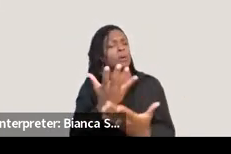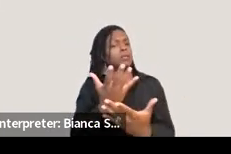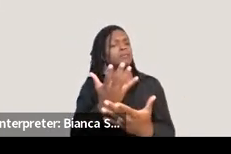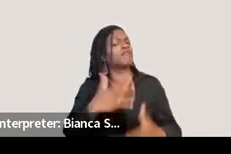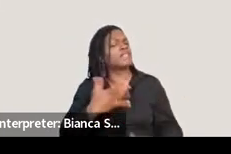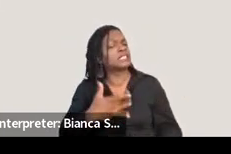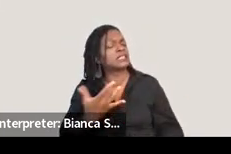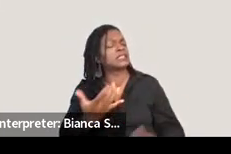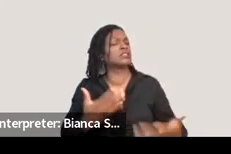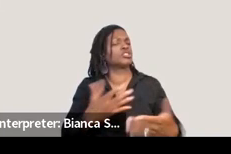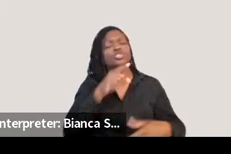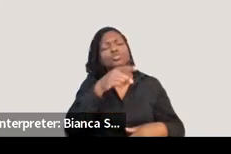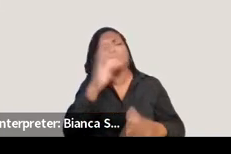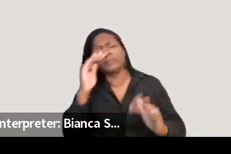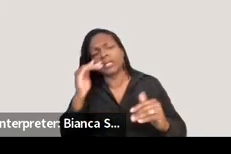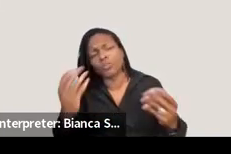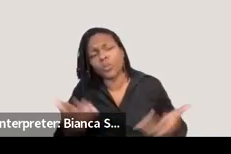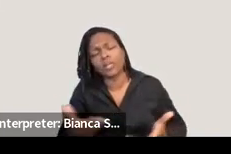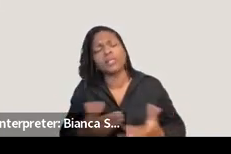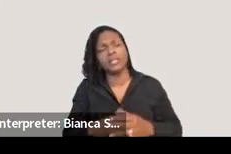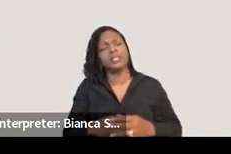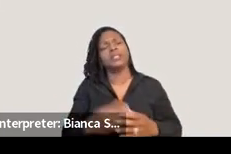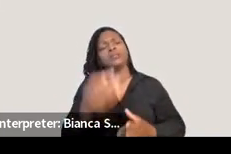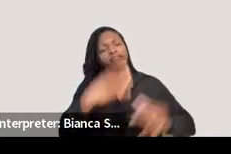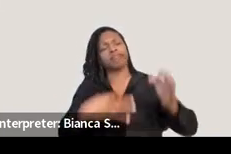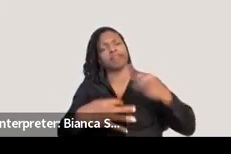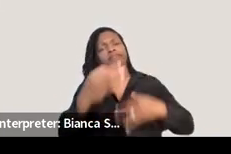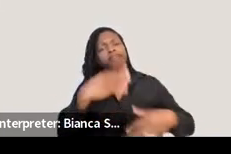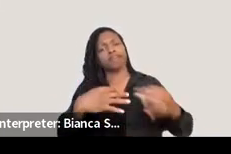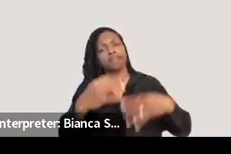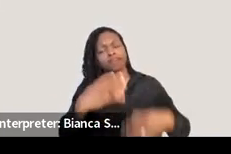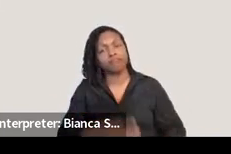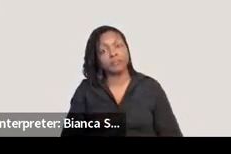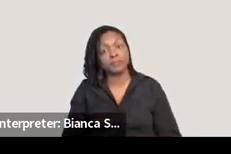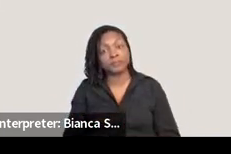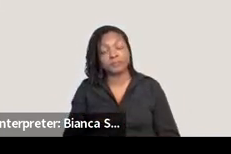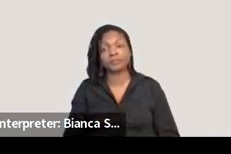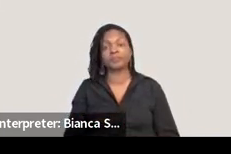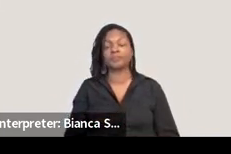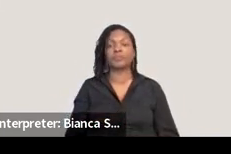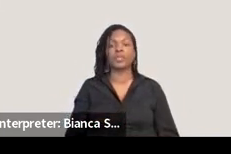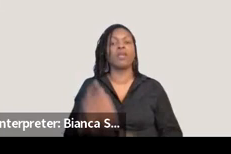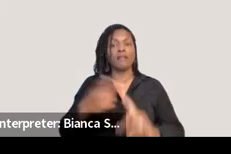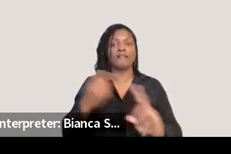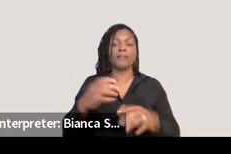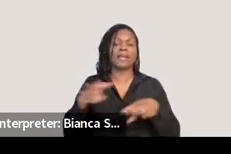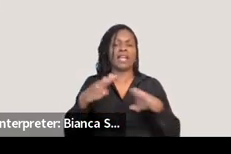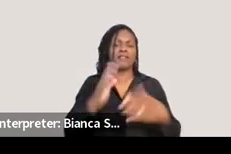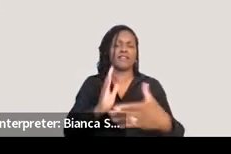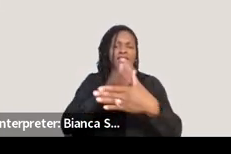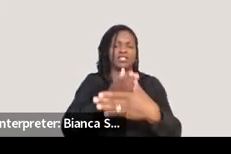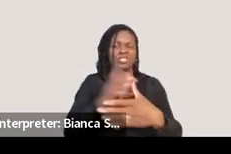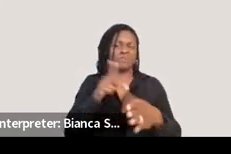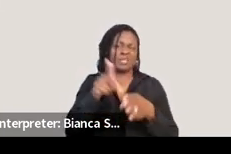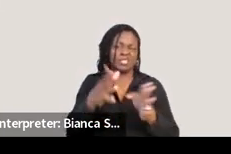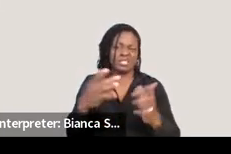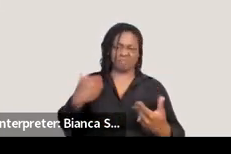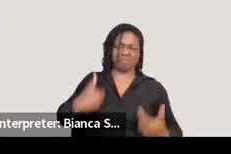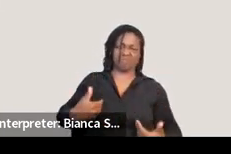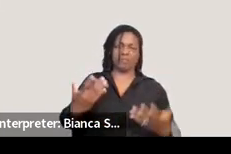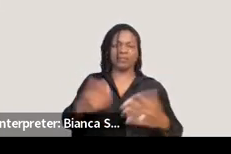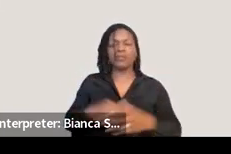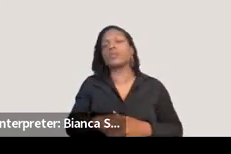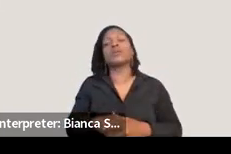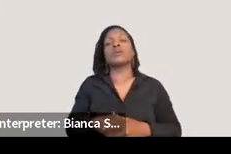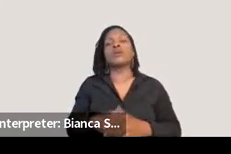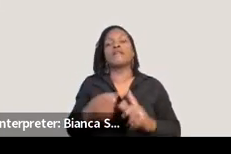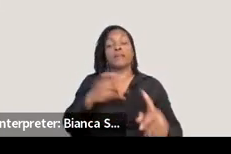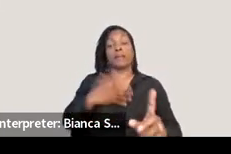I will say from a behavior interventionist perspective, it is important for us to not only educate the parents.